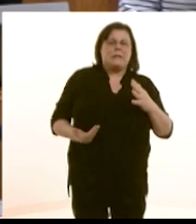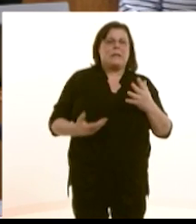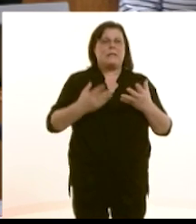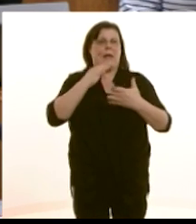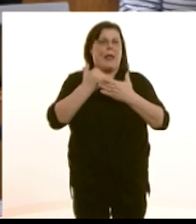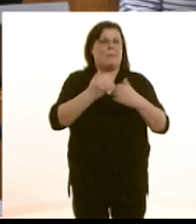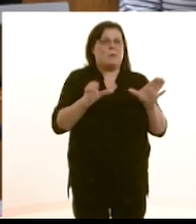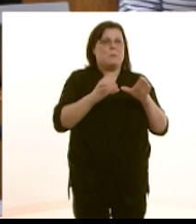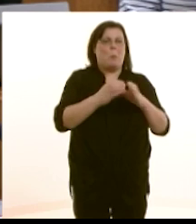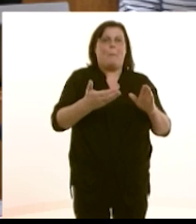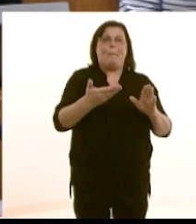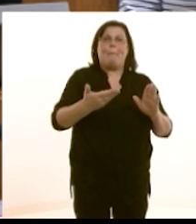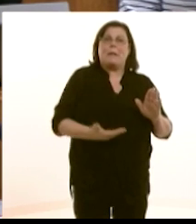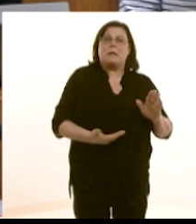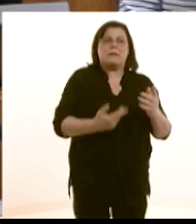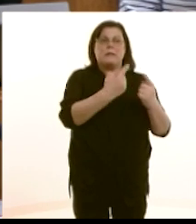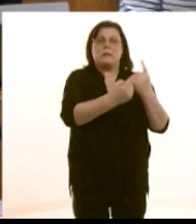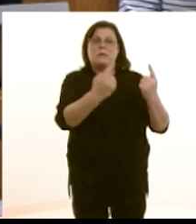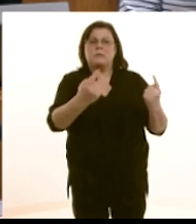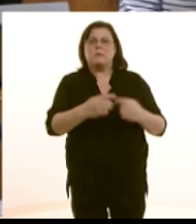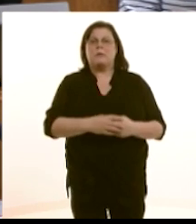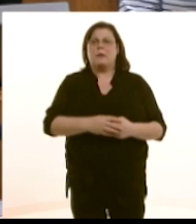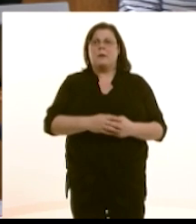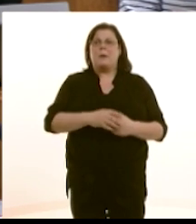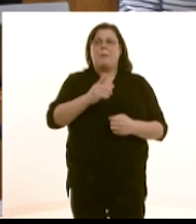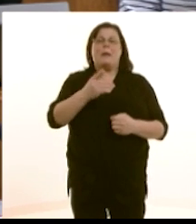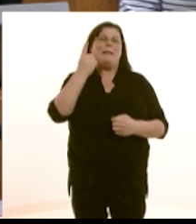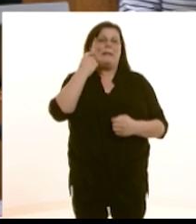that are coming to Wales. But, of course, yesterday there was more difficult news. We,